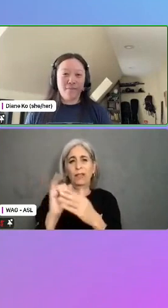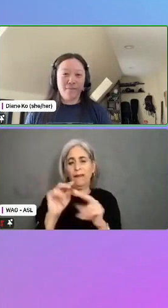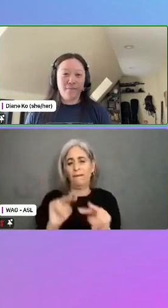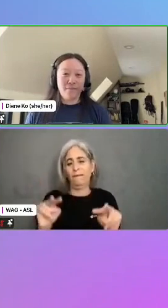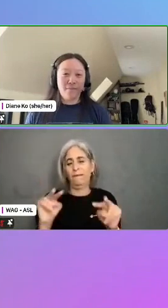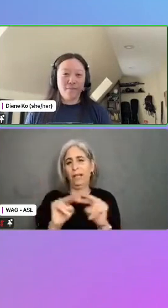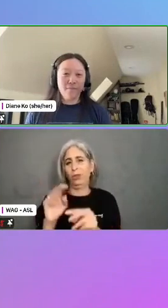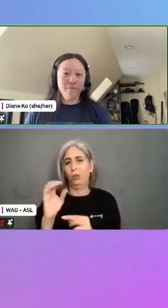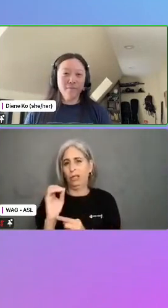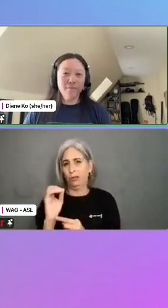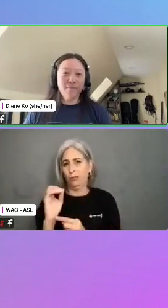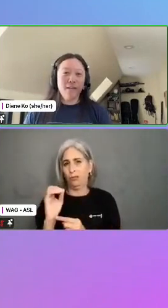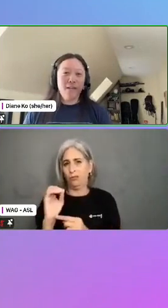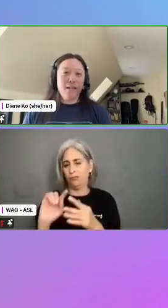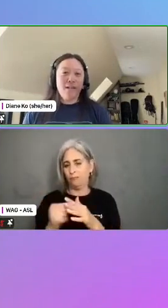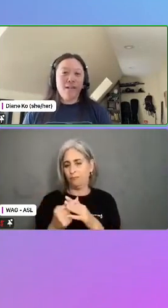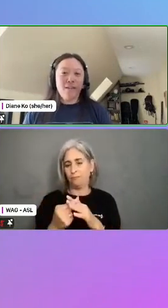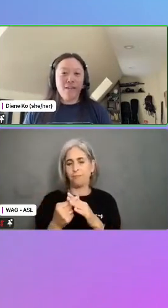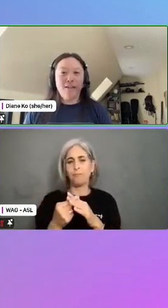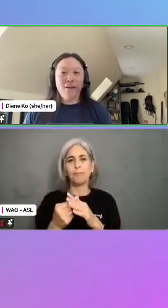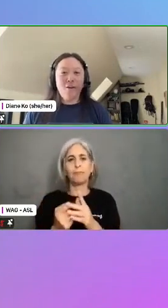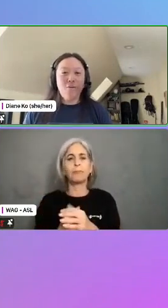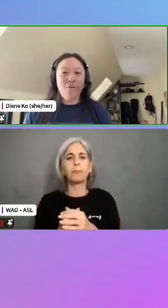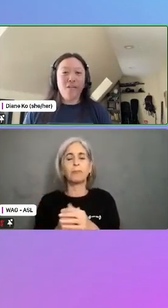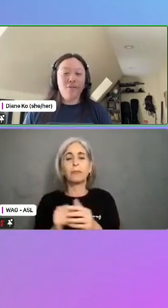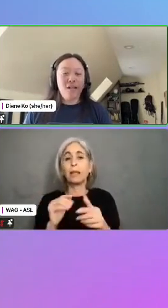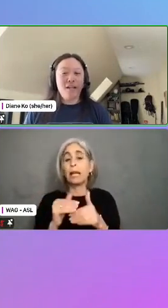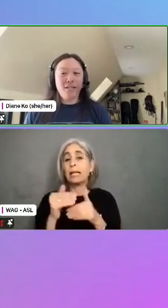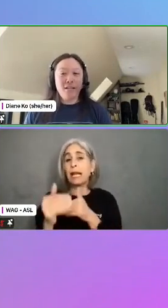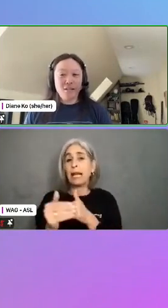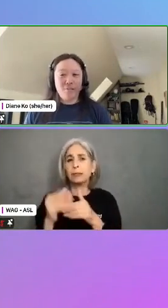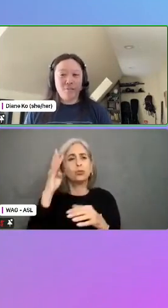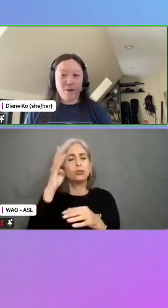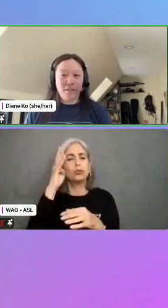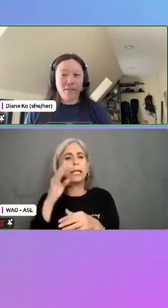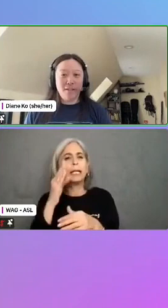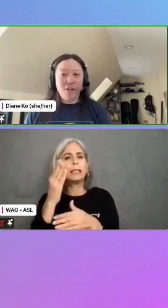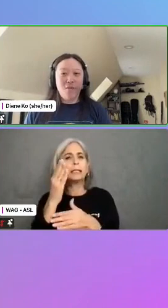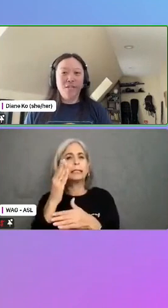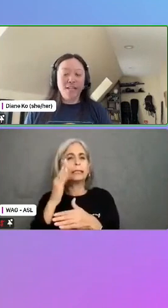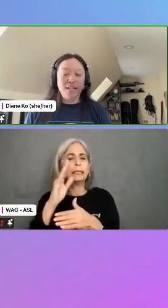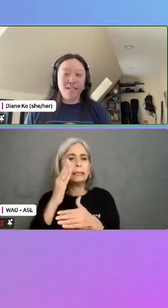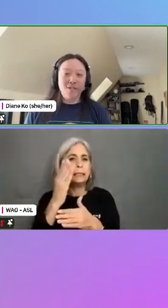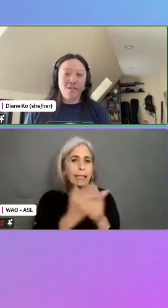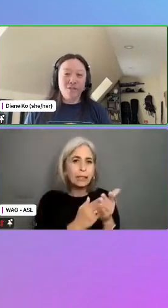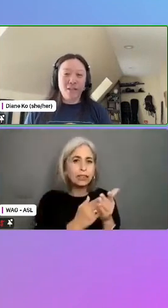component called heading, and it takes children as a prop.